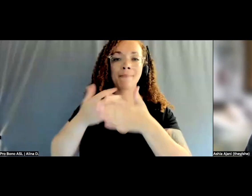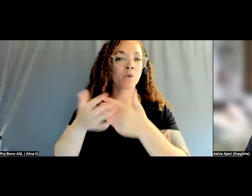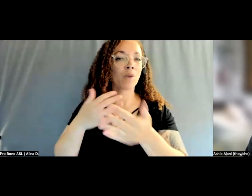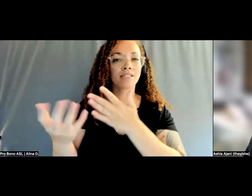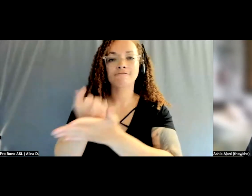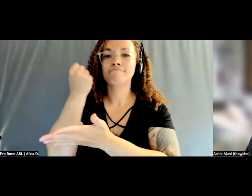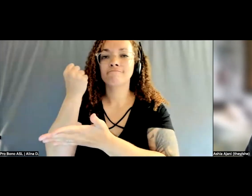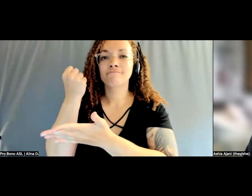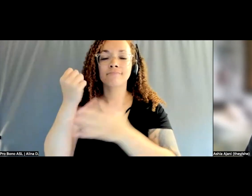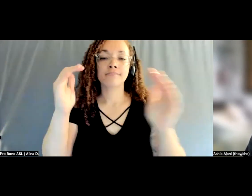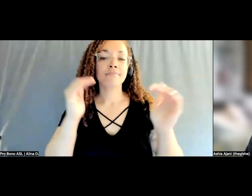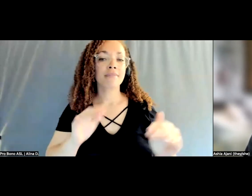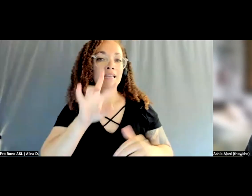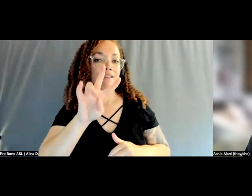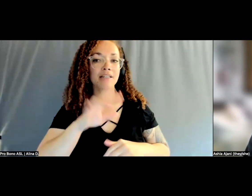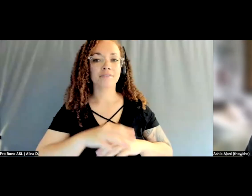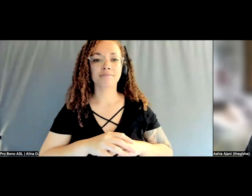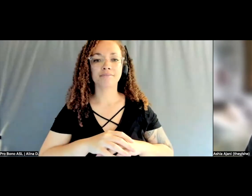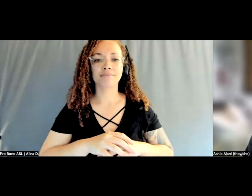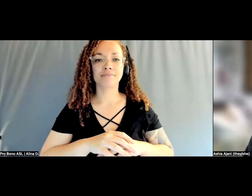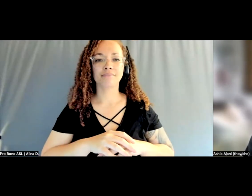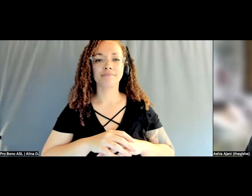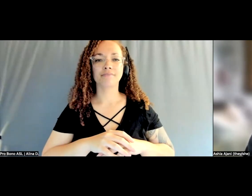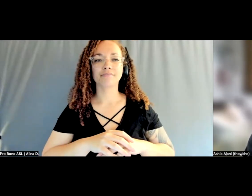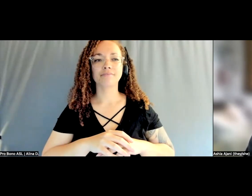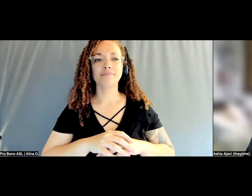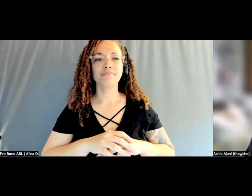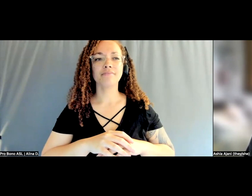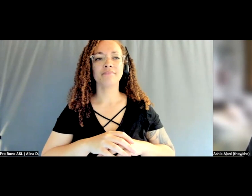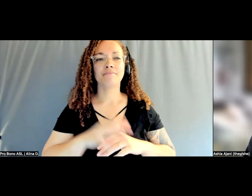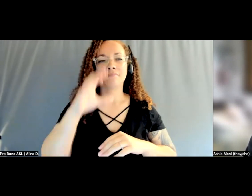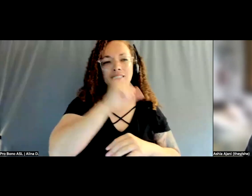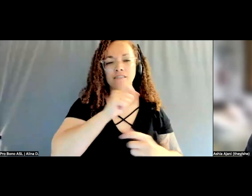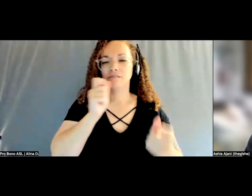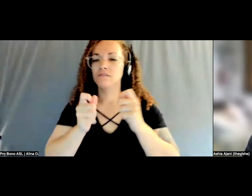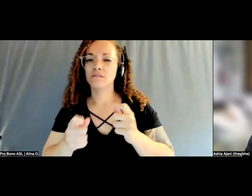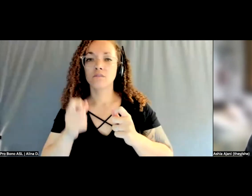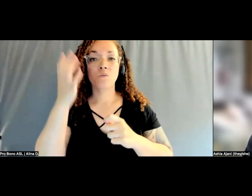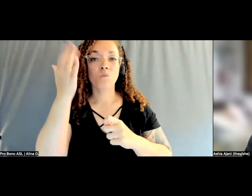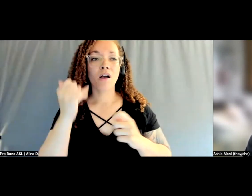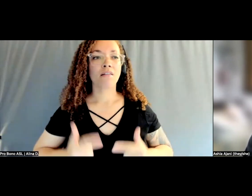7 modified for survival. the story changes every seaport, canning culture.